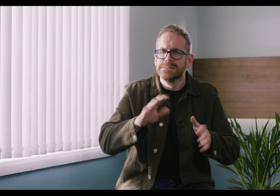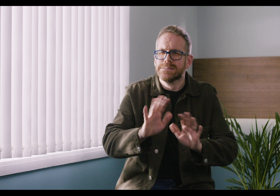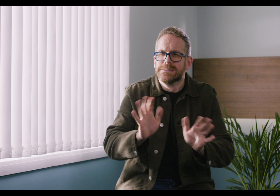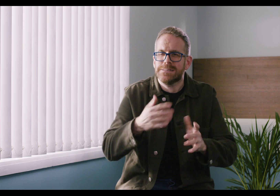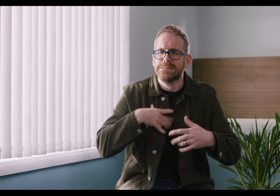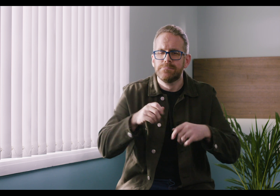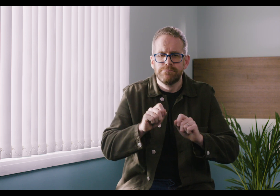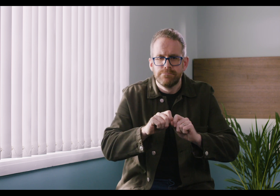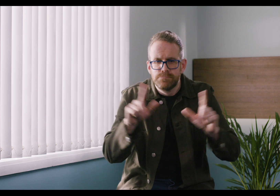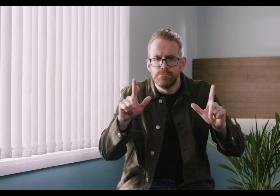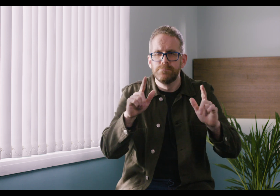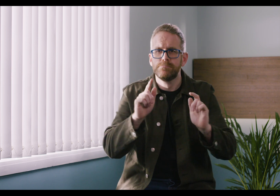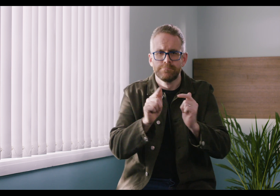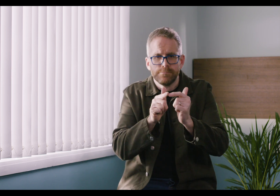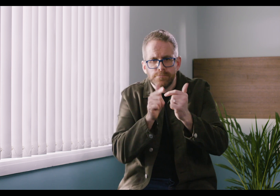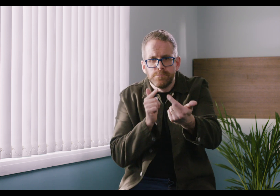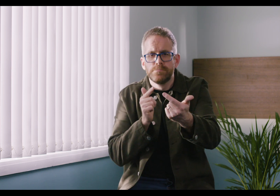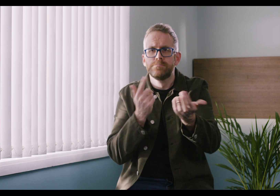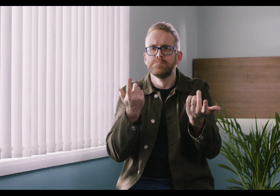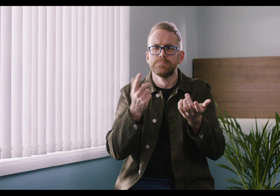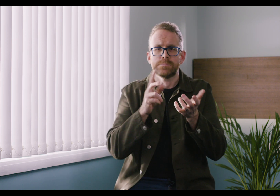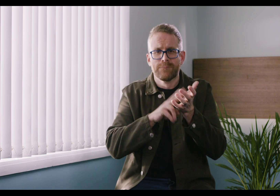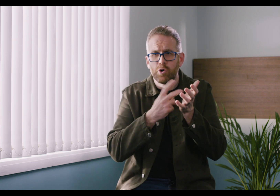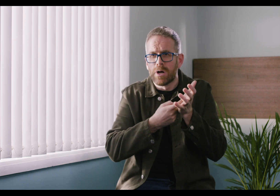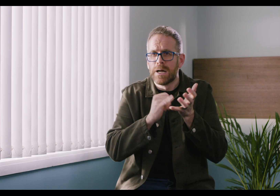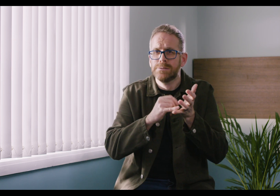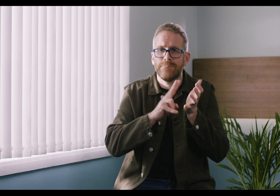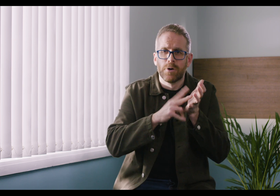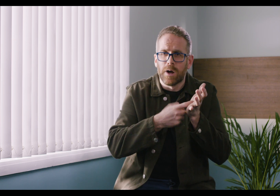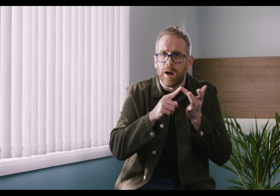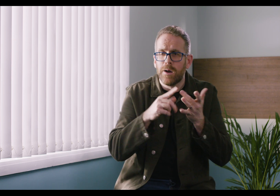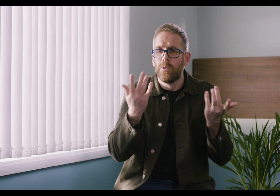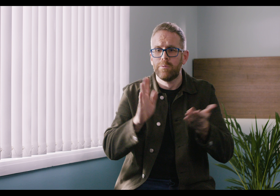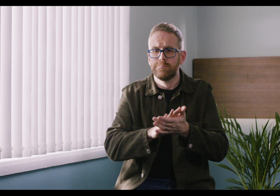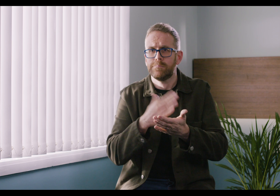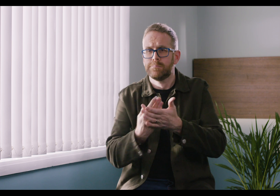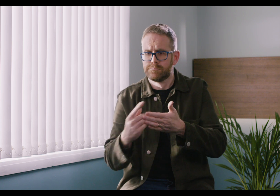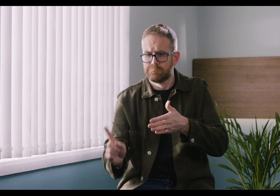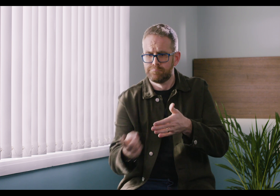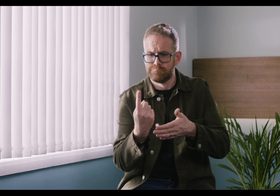But for a Deaf person, wouldn't it have been great to offer video appointment or translated information in Sign Language online for them?